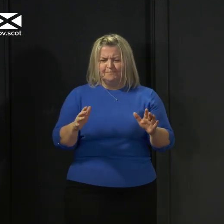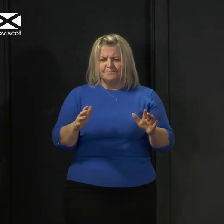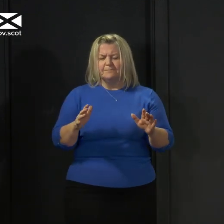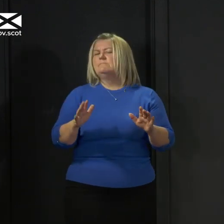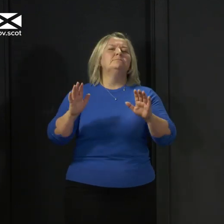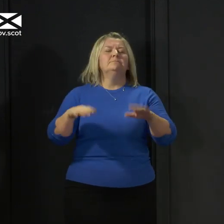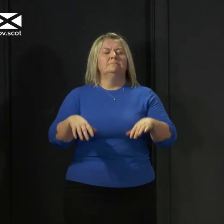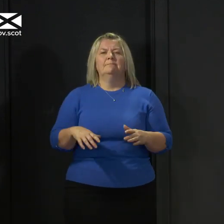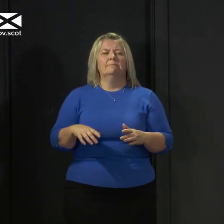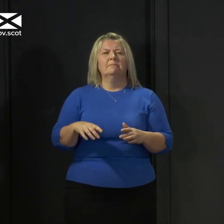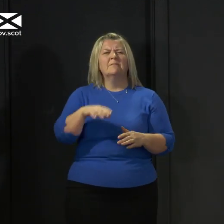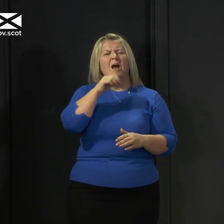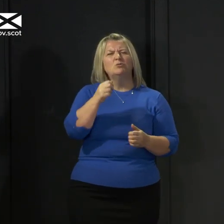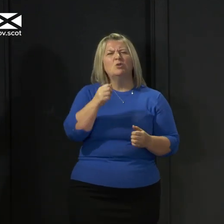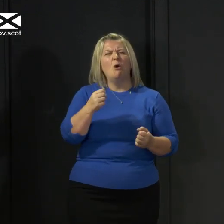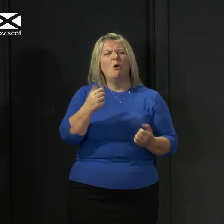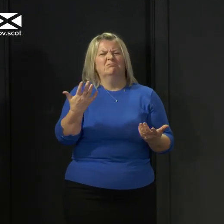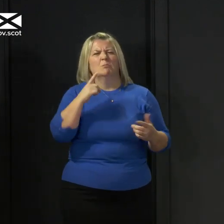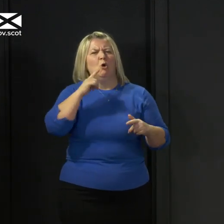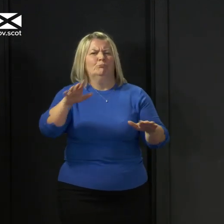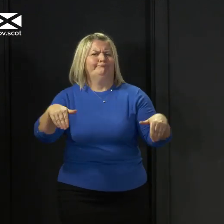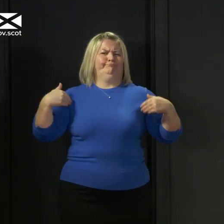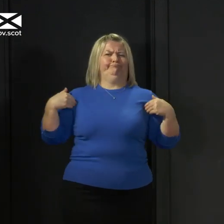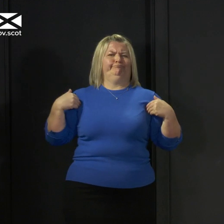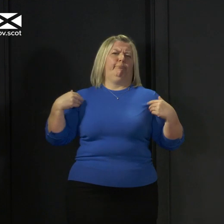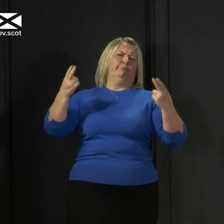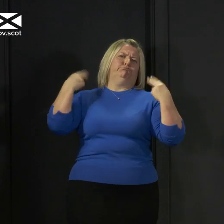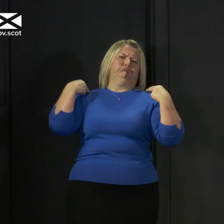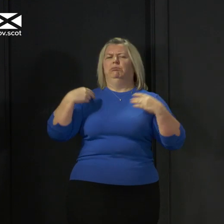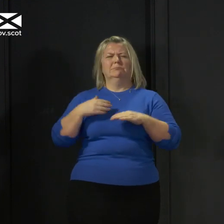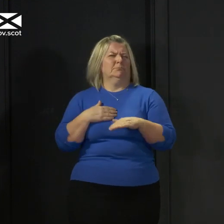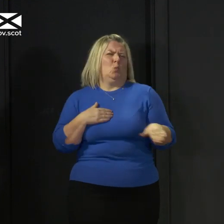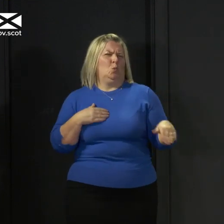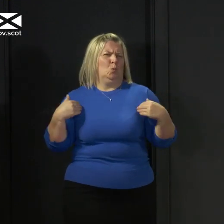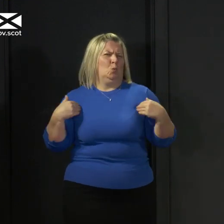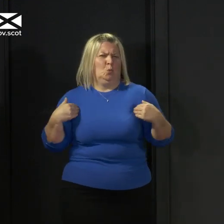back at previously and seeing weird I thought it was right for us to go a bit